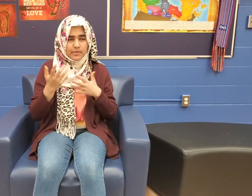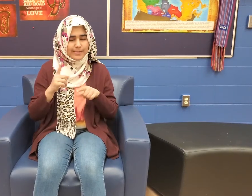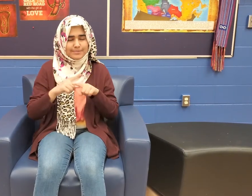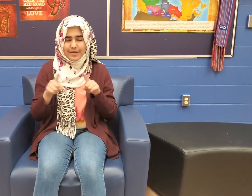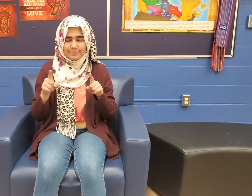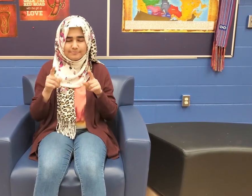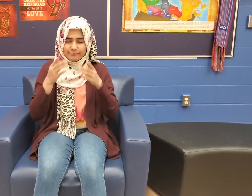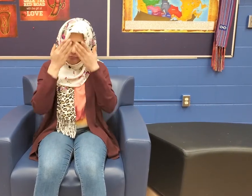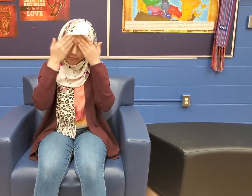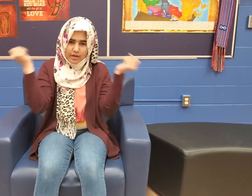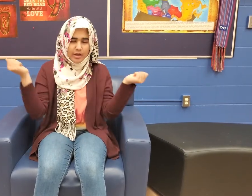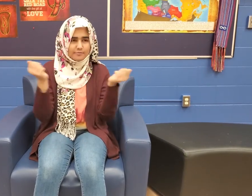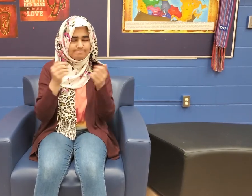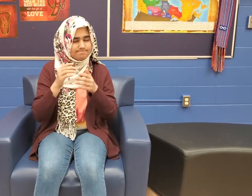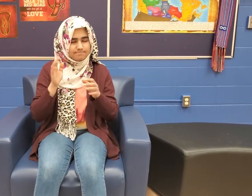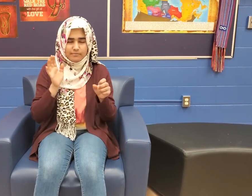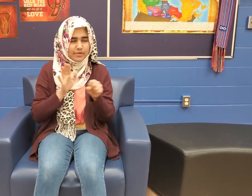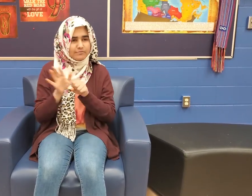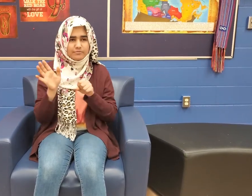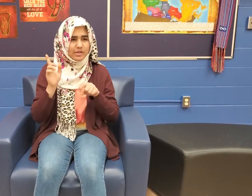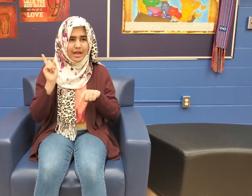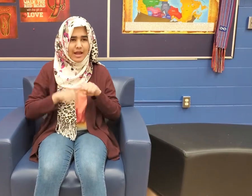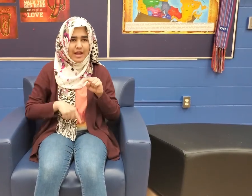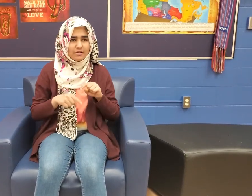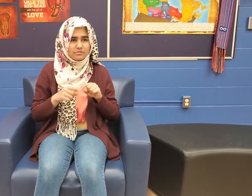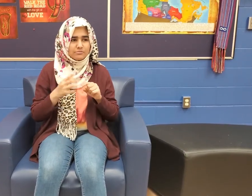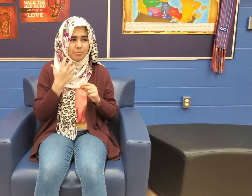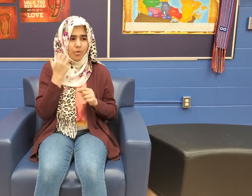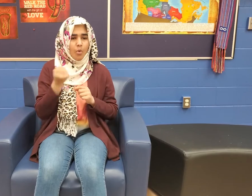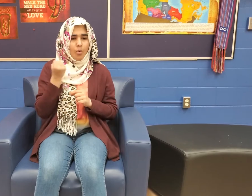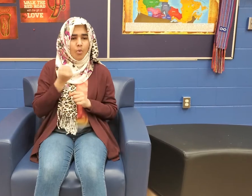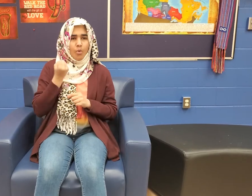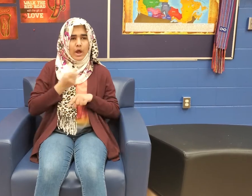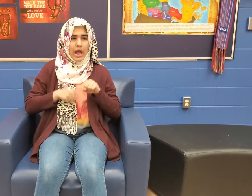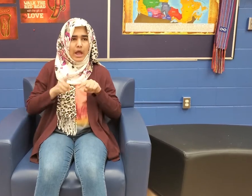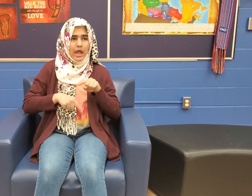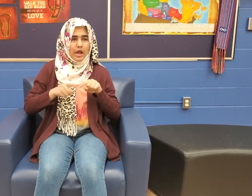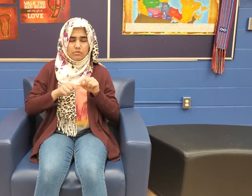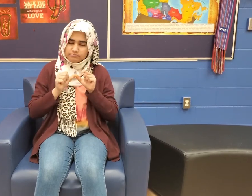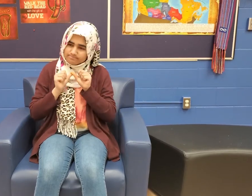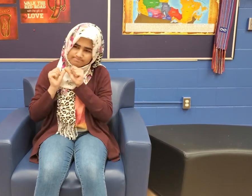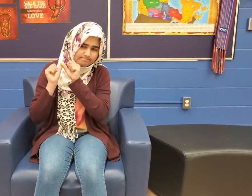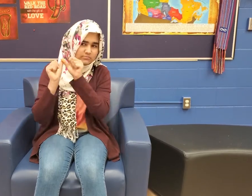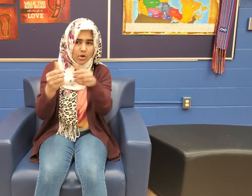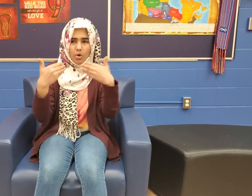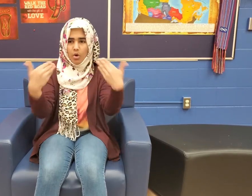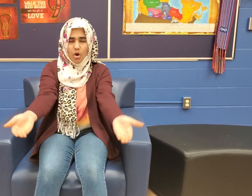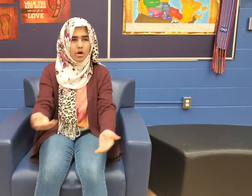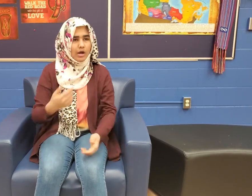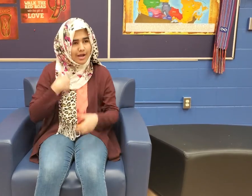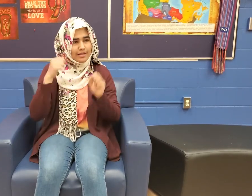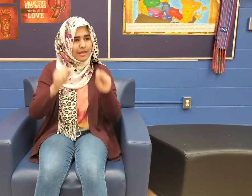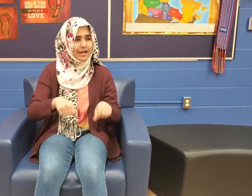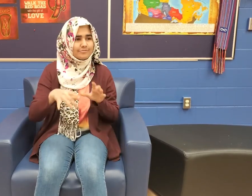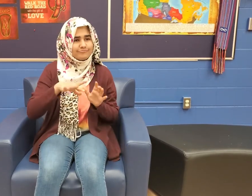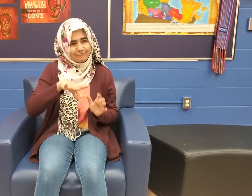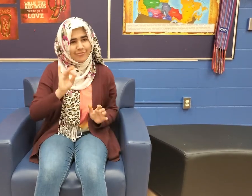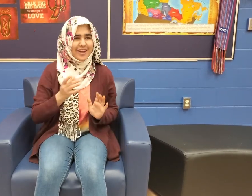I told myself to forget the shame and not to hold back any more with the "I can't" attitude; I can find my identity